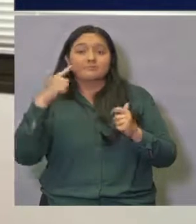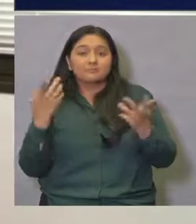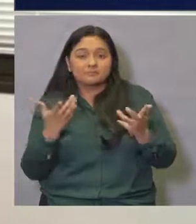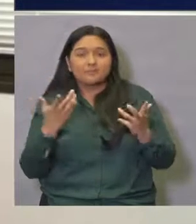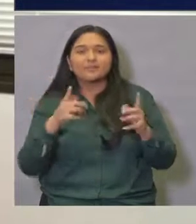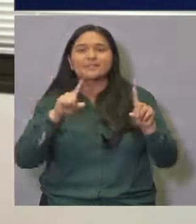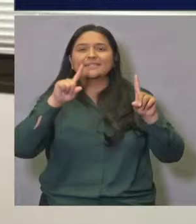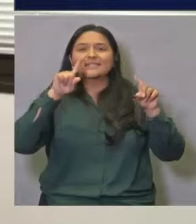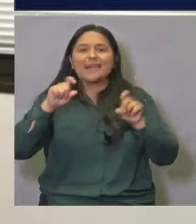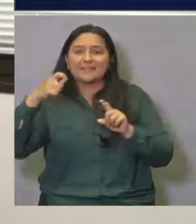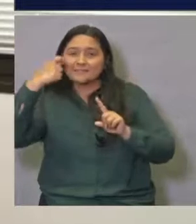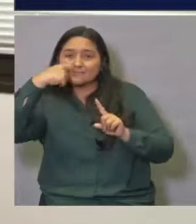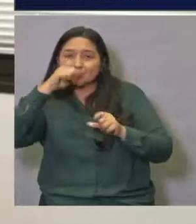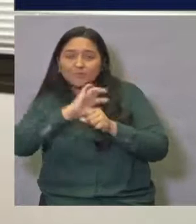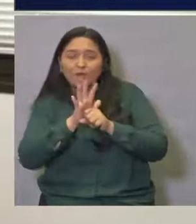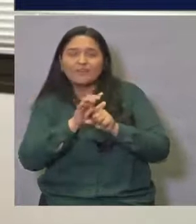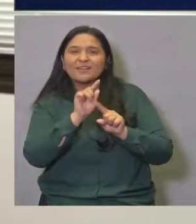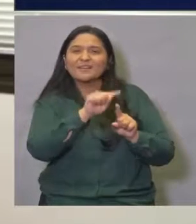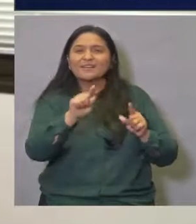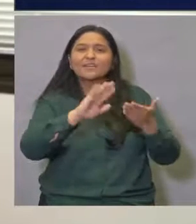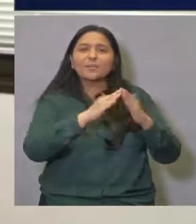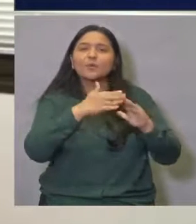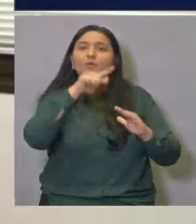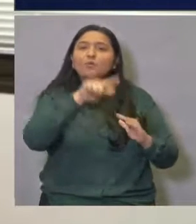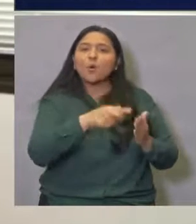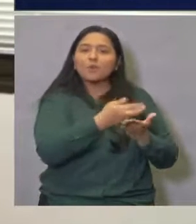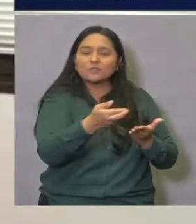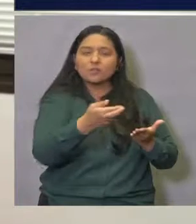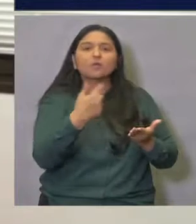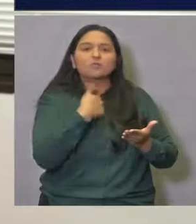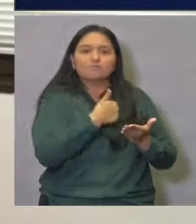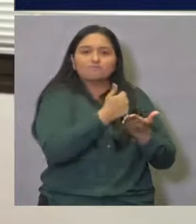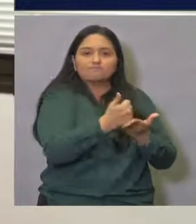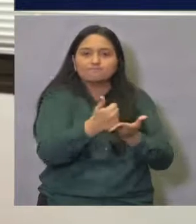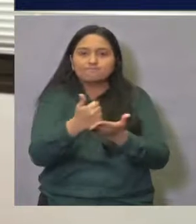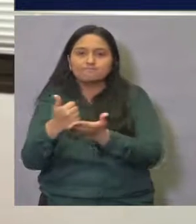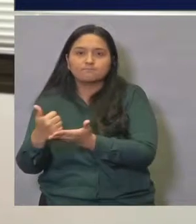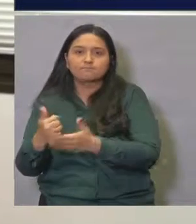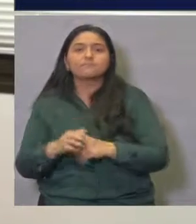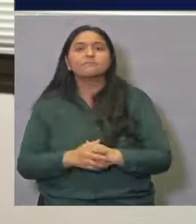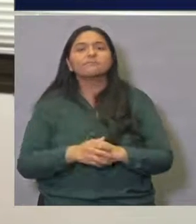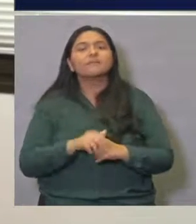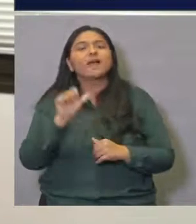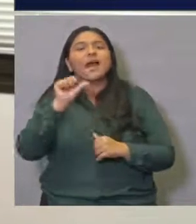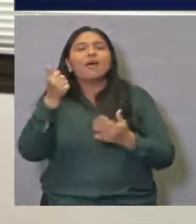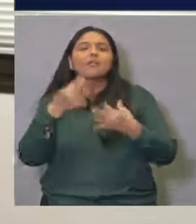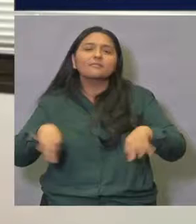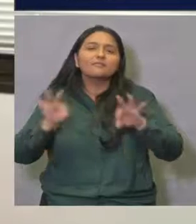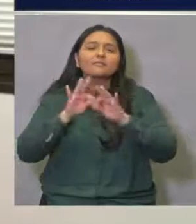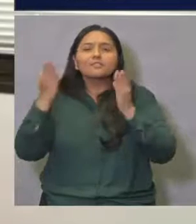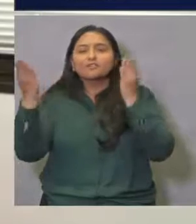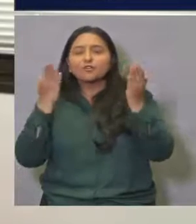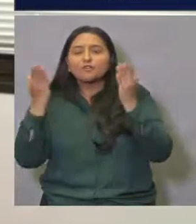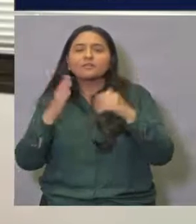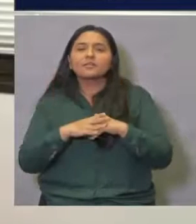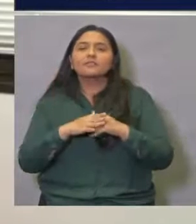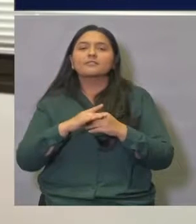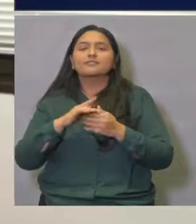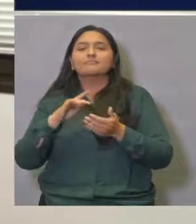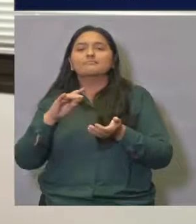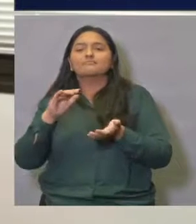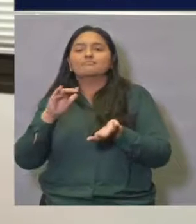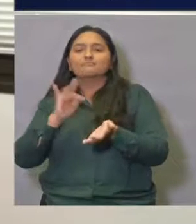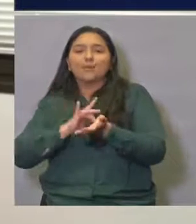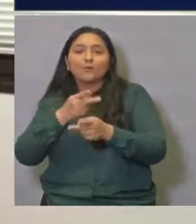FORMADO COMPAÑERISMO CON EL